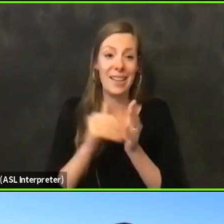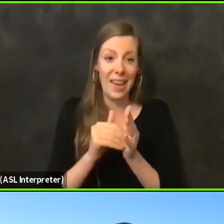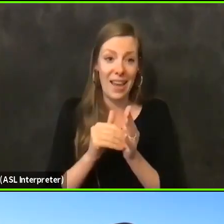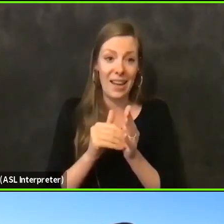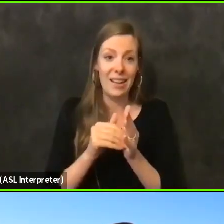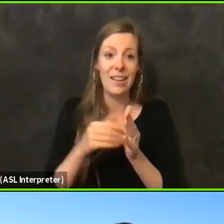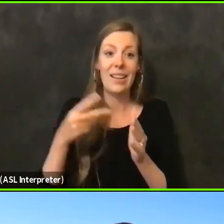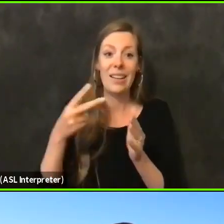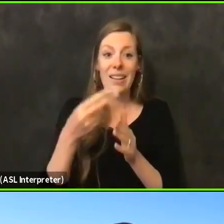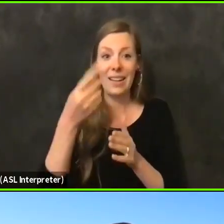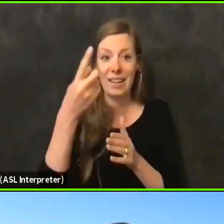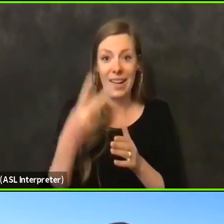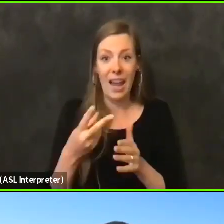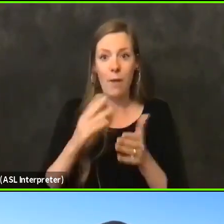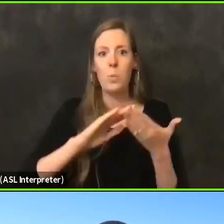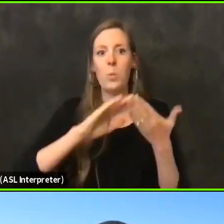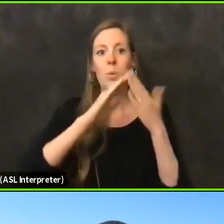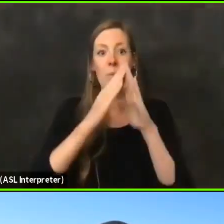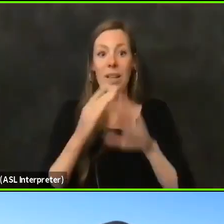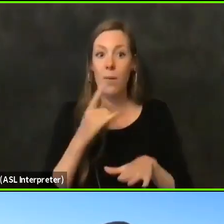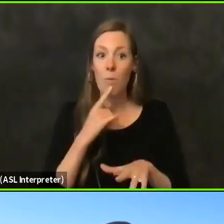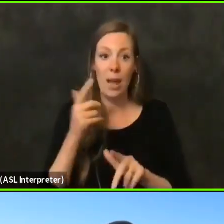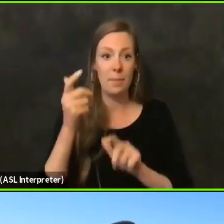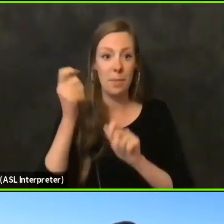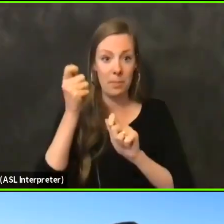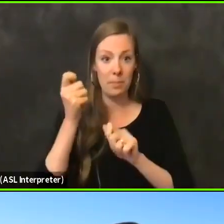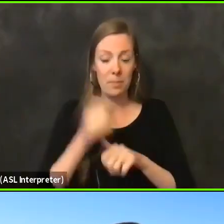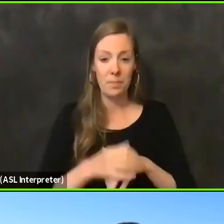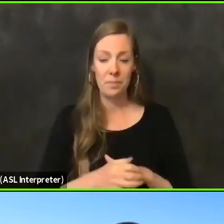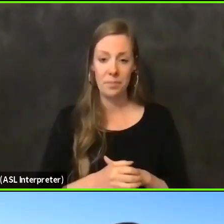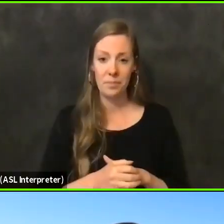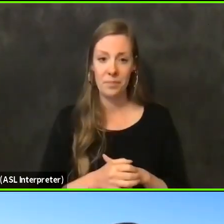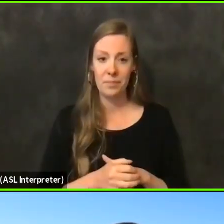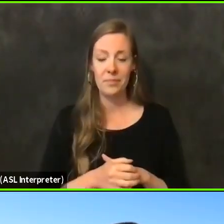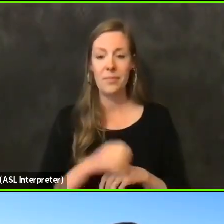We'd be in the red tier automatically. So